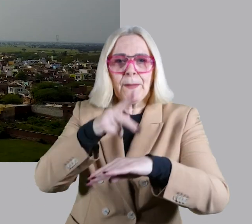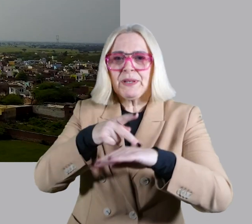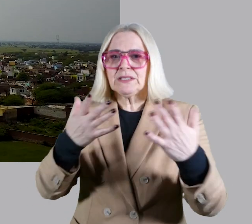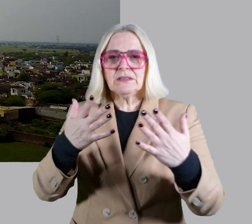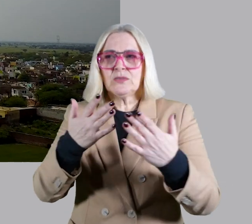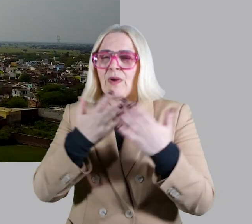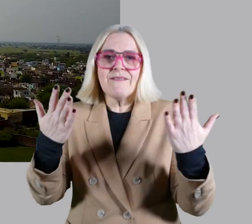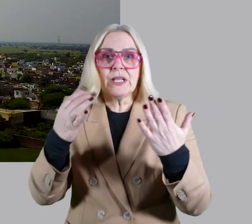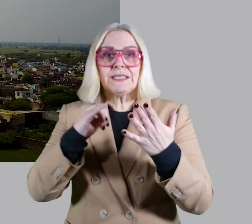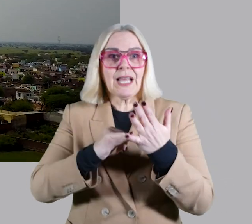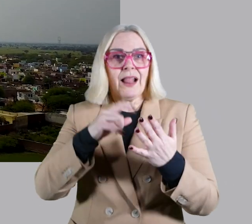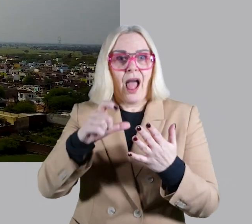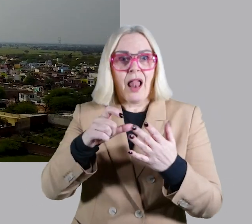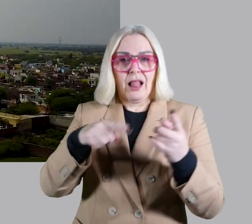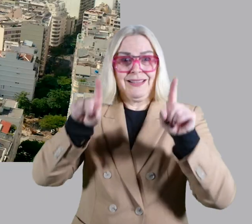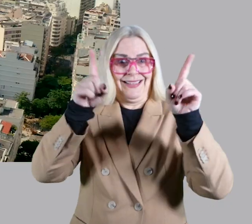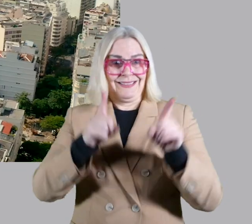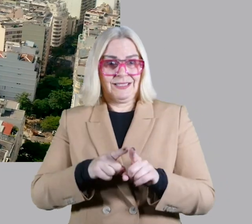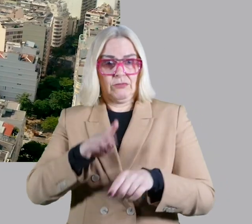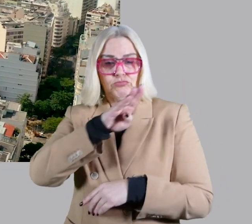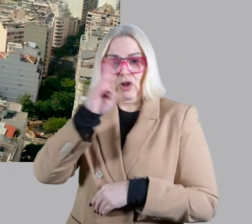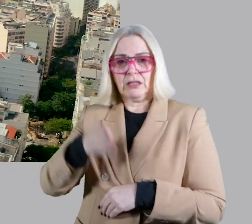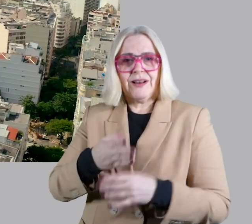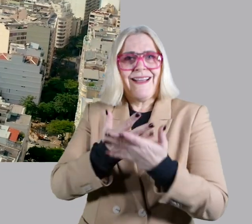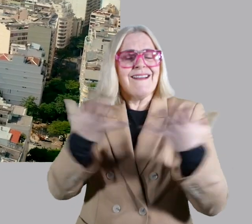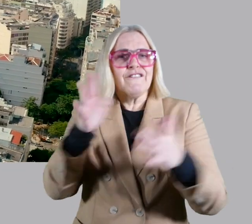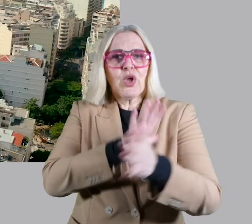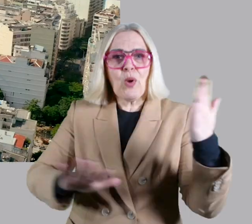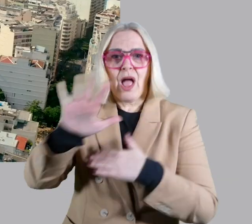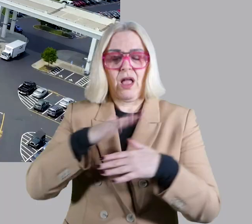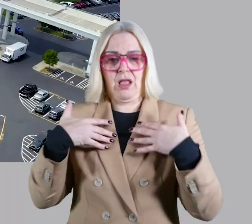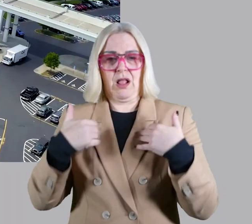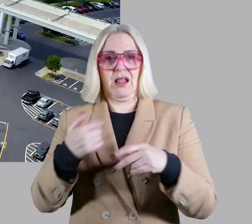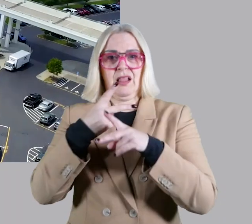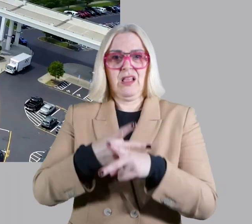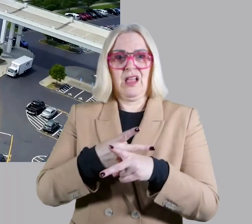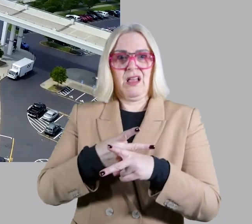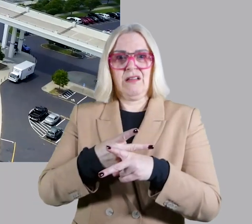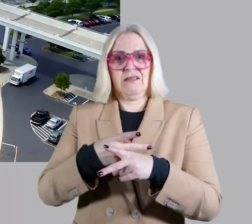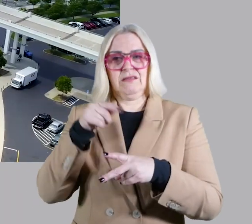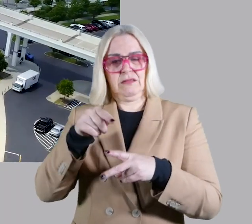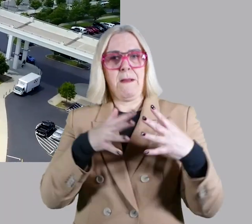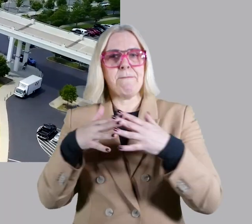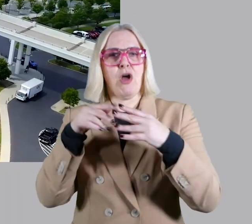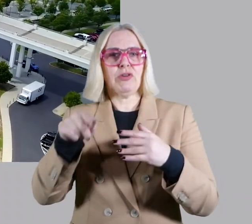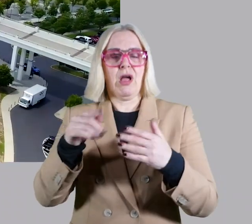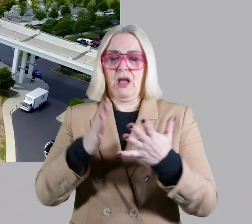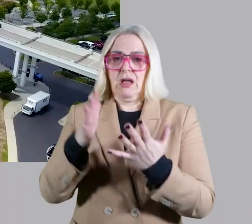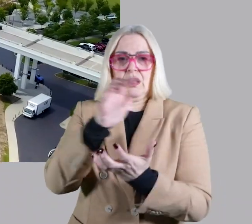sickle cell is, in India, Brazil. Name it. Health care in the U.S. is complicated.